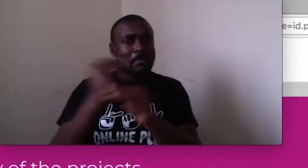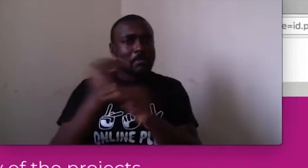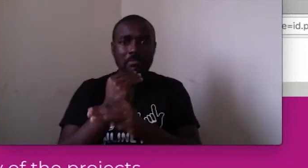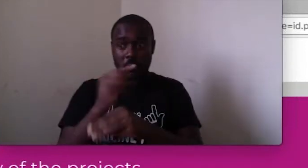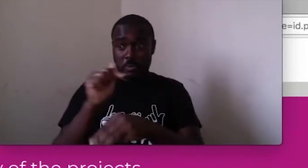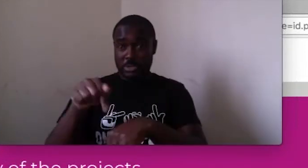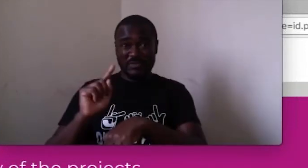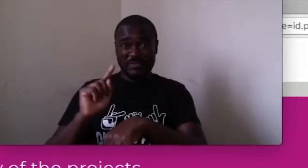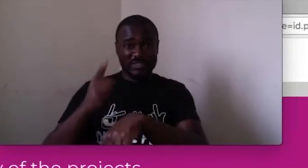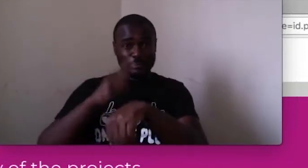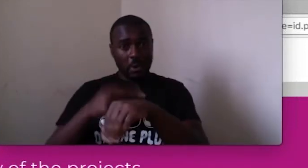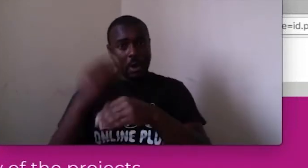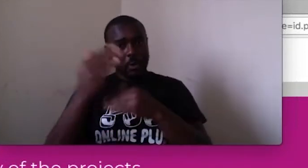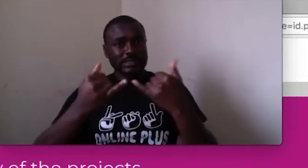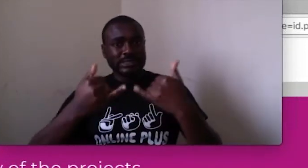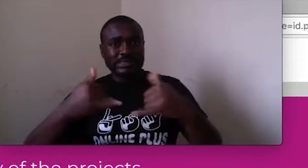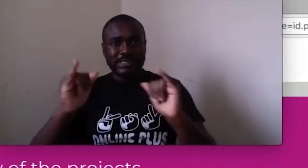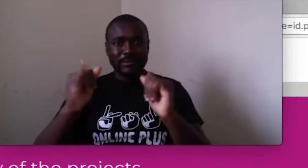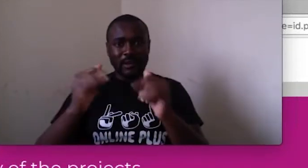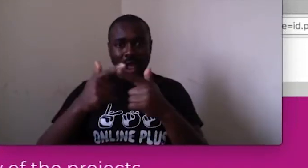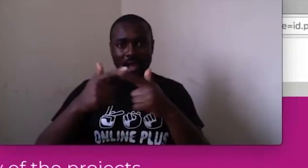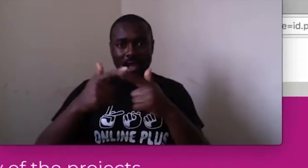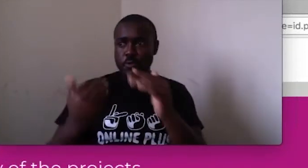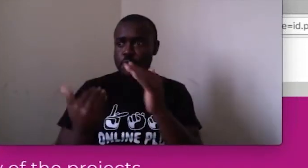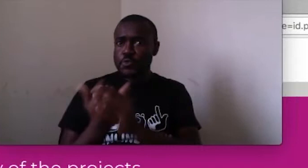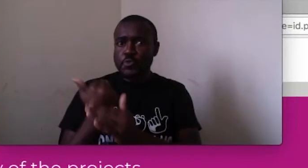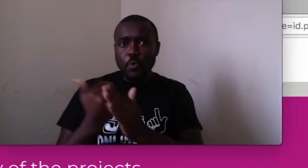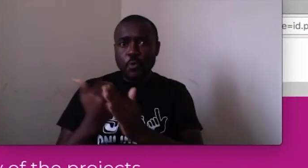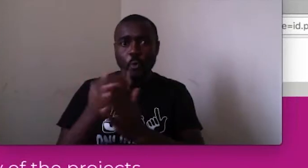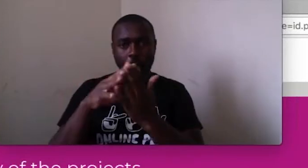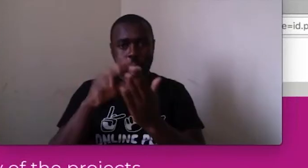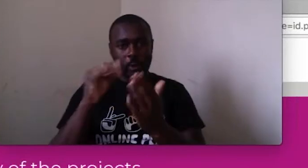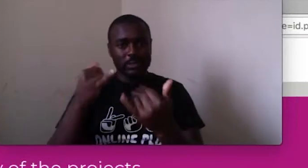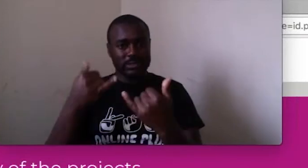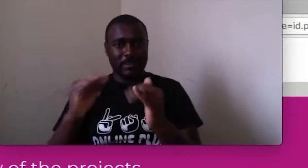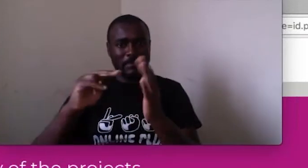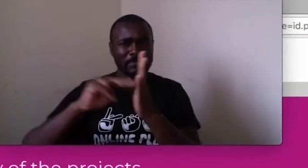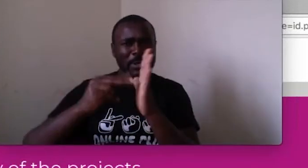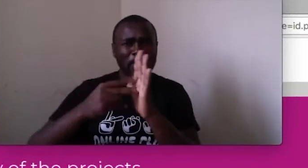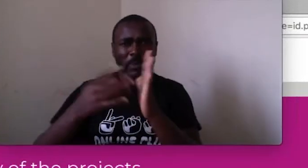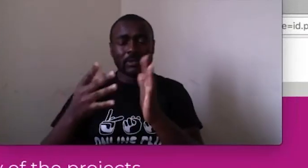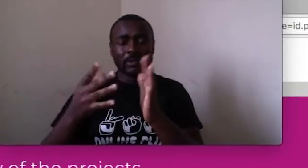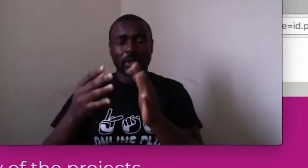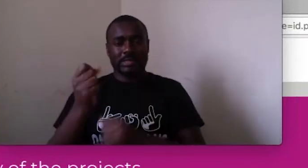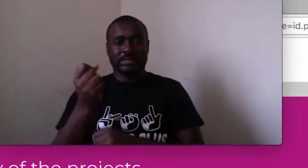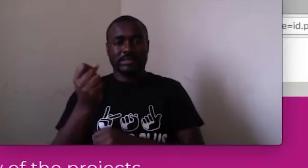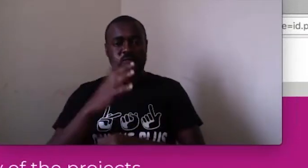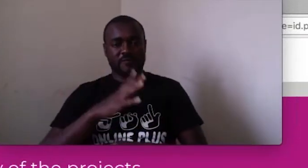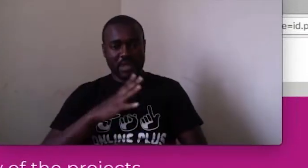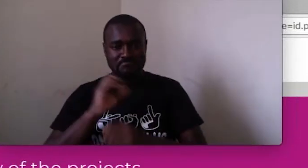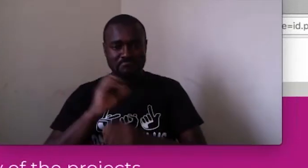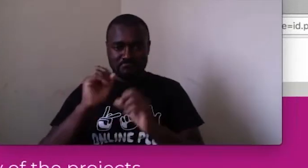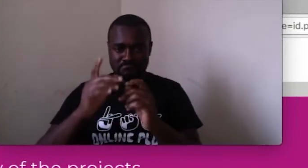during my computer science studies so I was learning all these new languages for coding